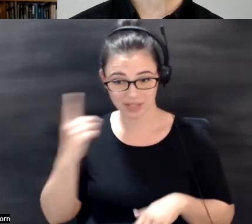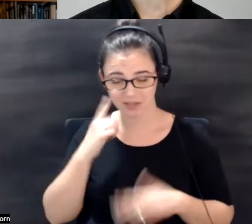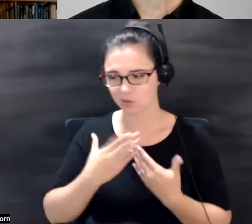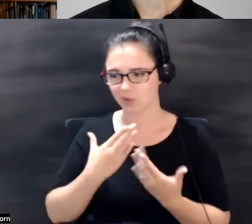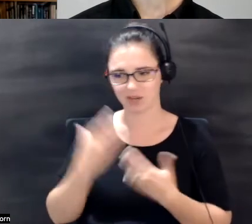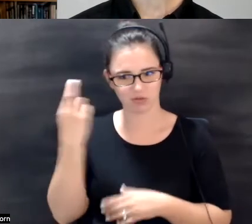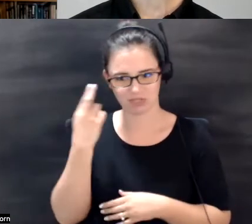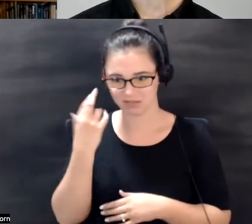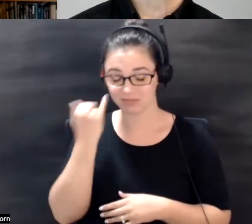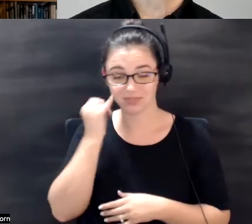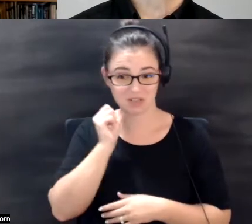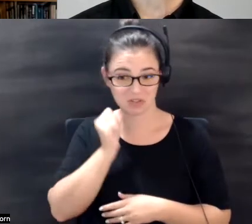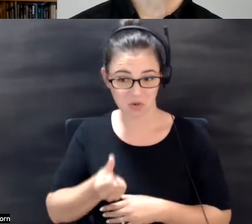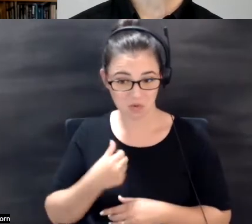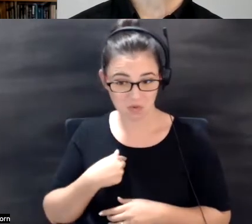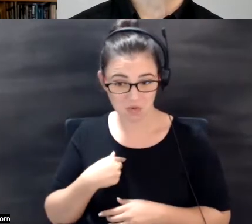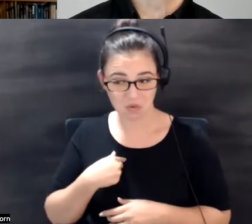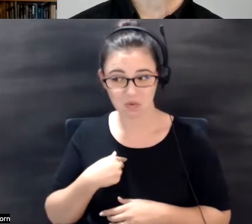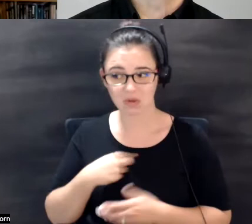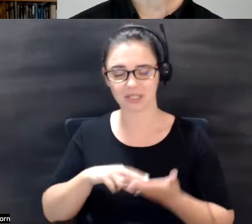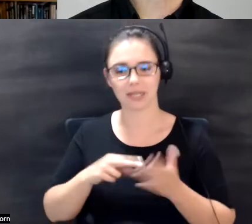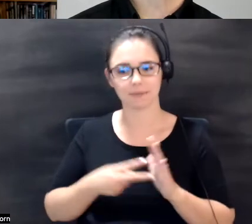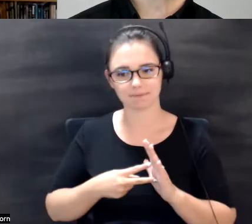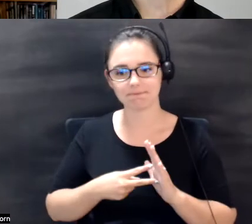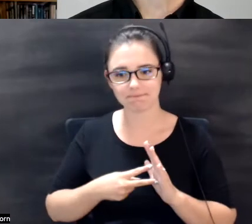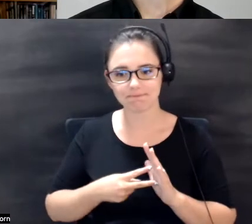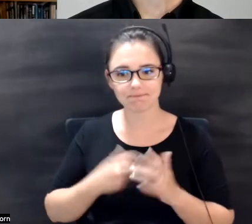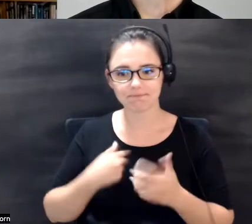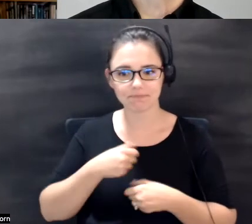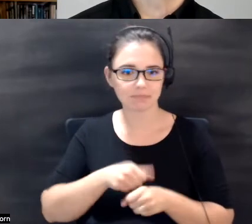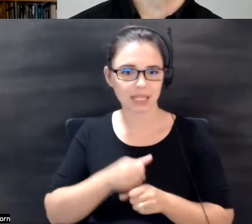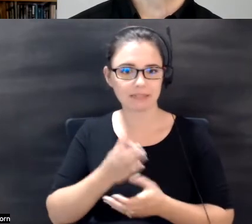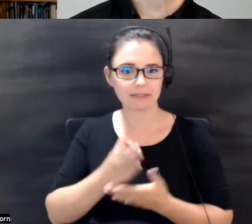that, that indeed I am making some decision and choice,